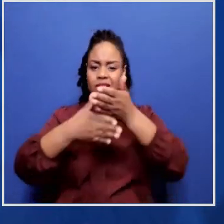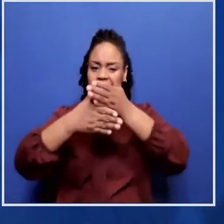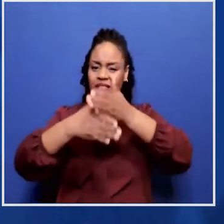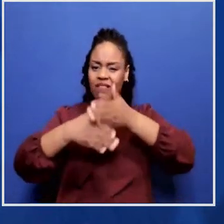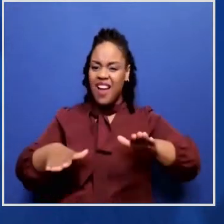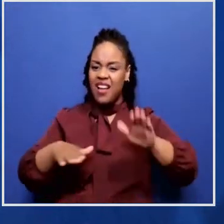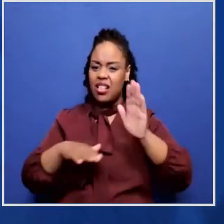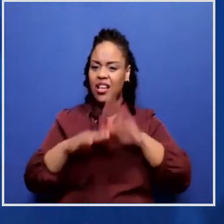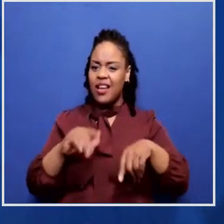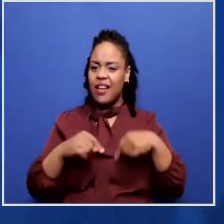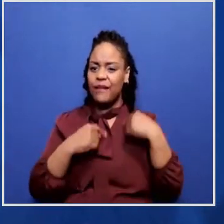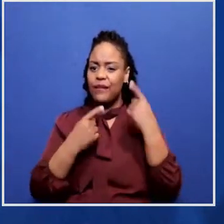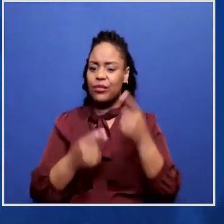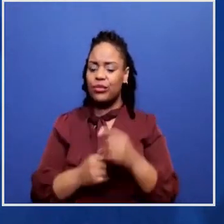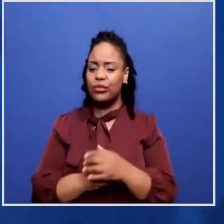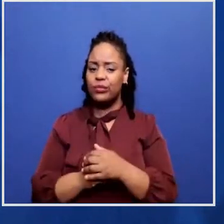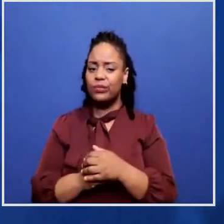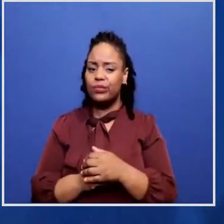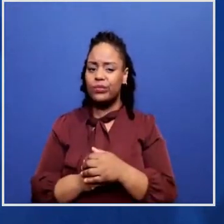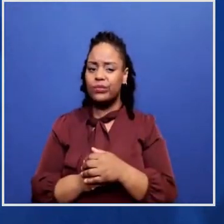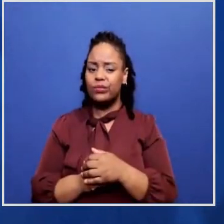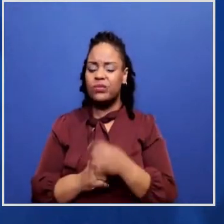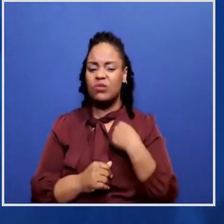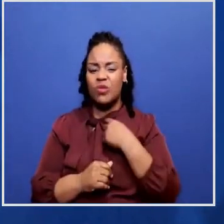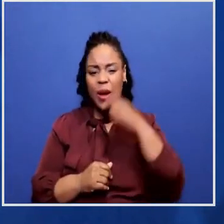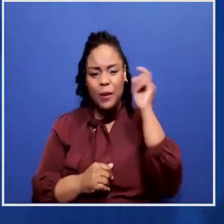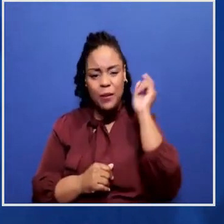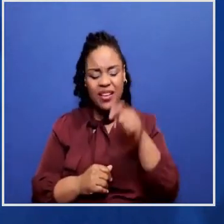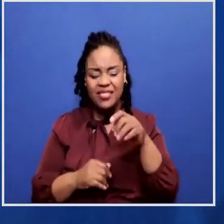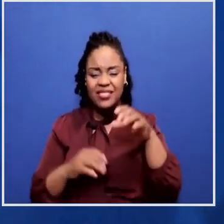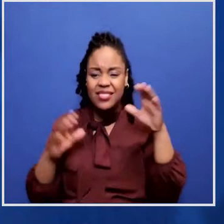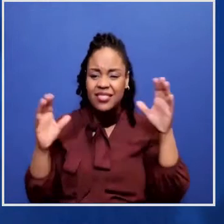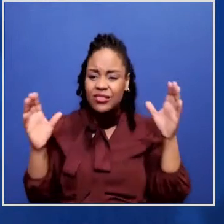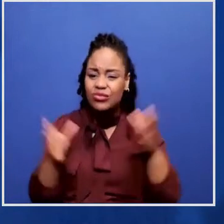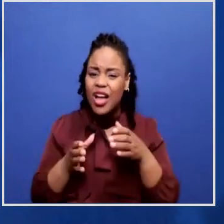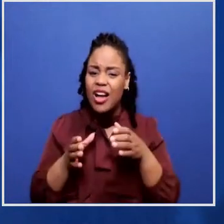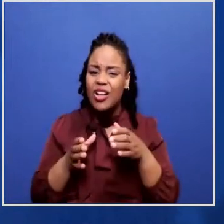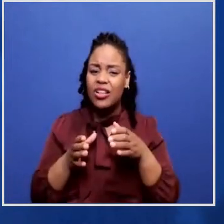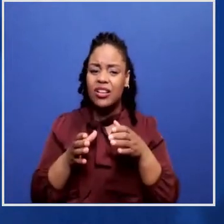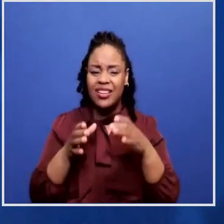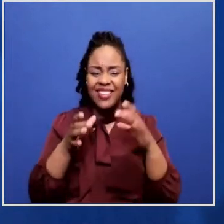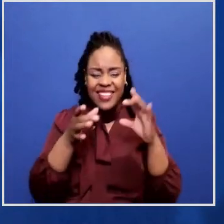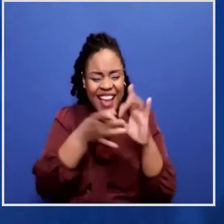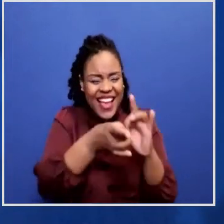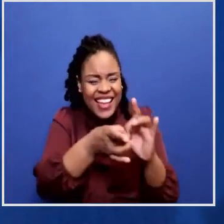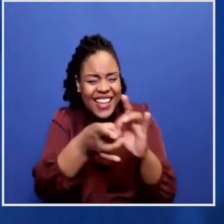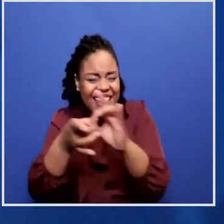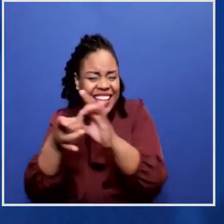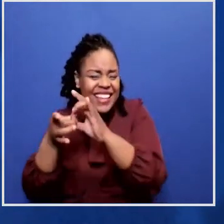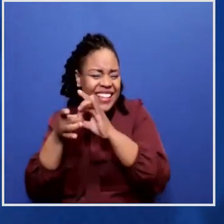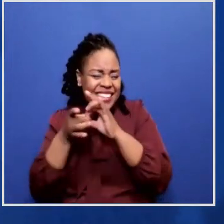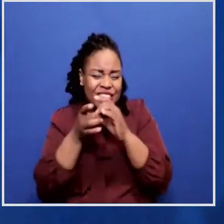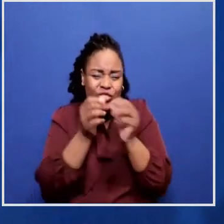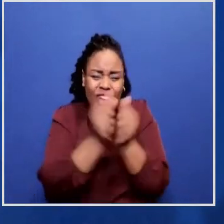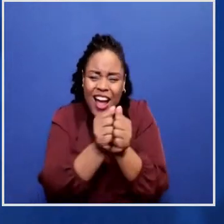DIVIDED THAN EVER. IN OUR NATION. BUT WE GOT TO COME TOGETHER AND